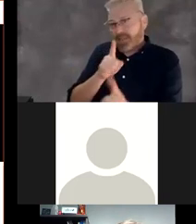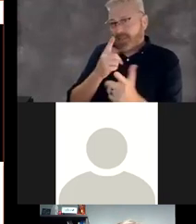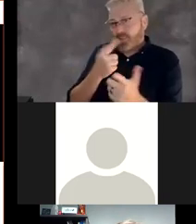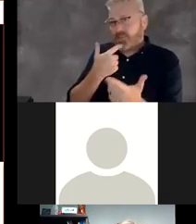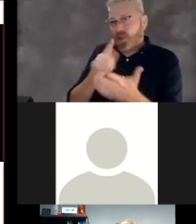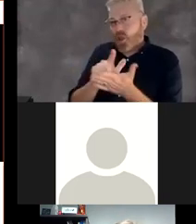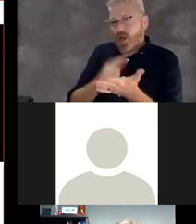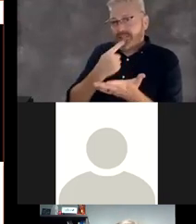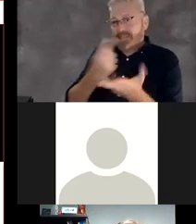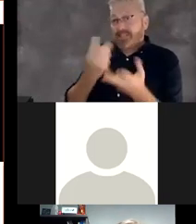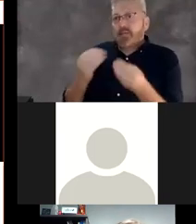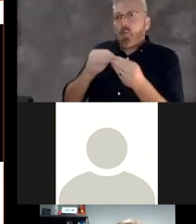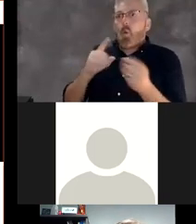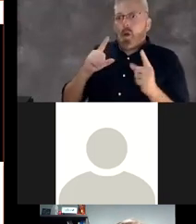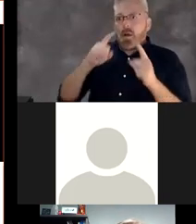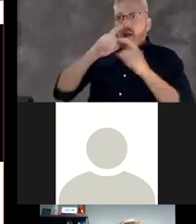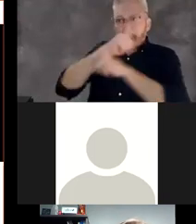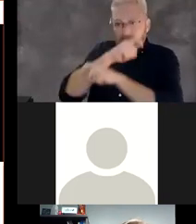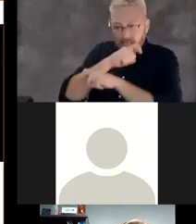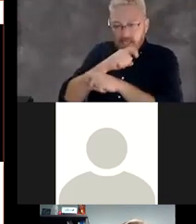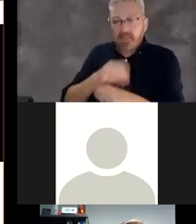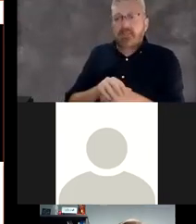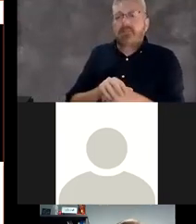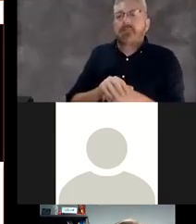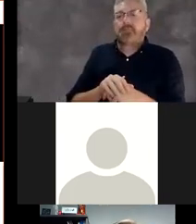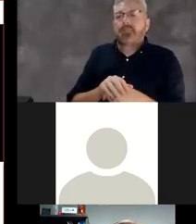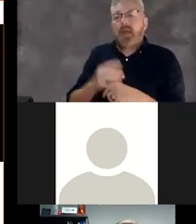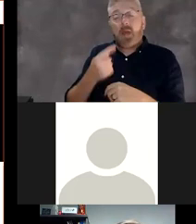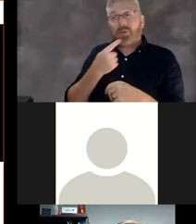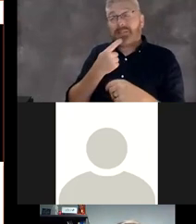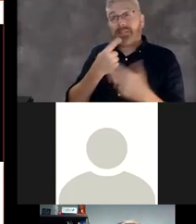MORE COMPLICATED THAN THAT. I WOULD SAY MANY ADULTS, IF NOT